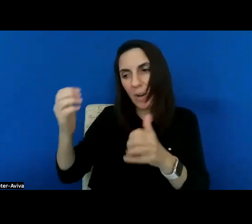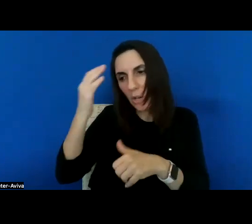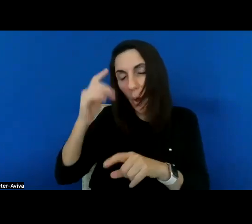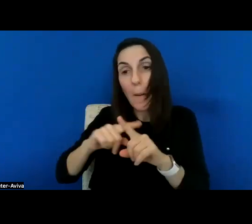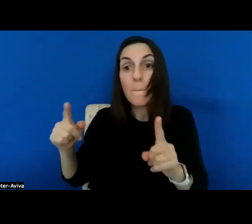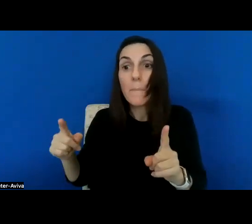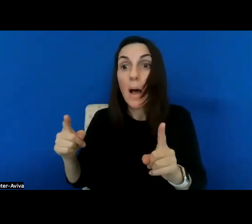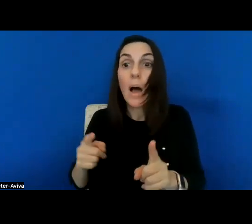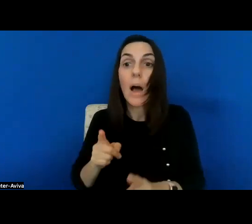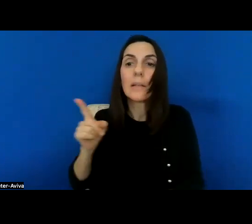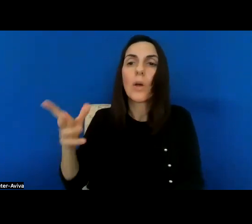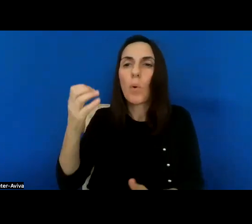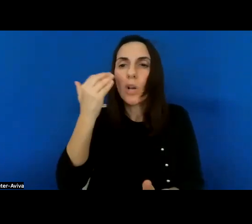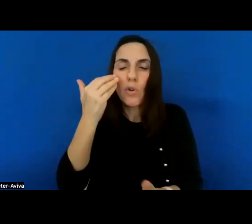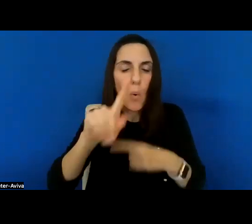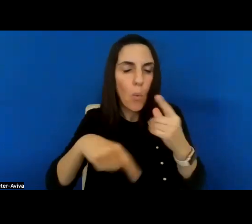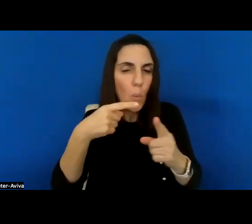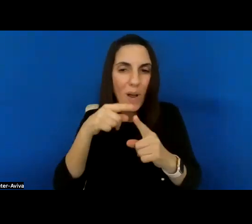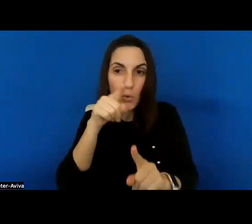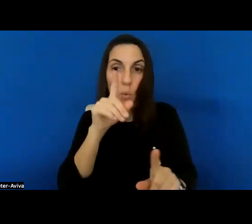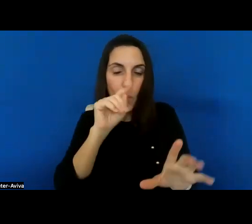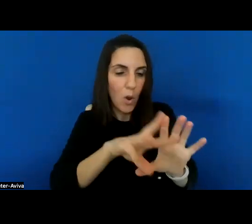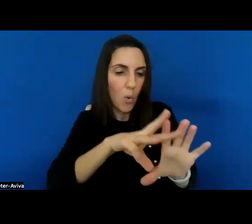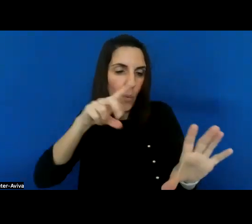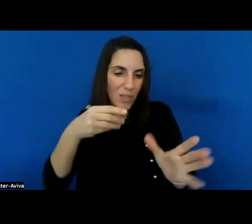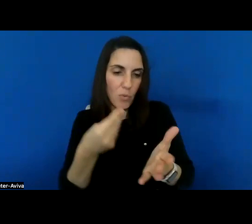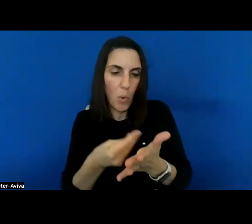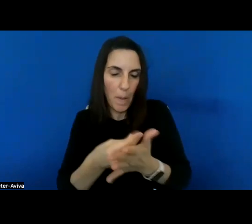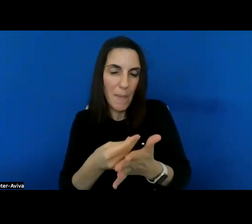take money out of the able account, in retain it past the end of the month.